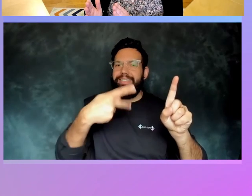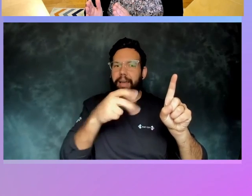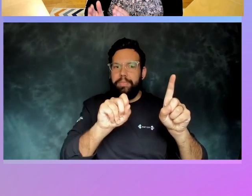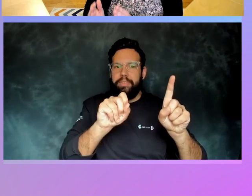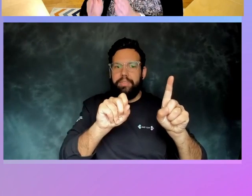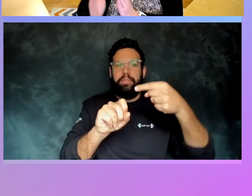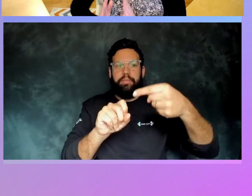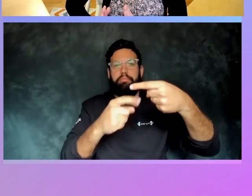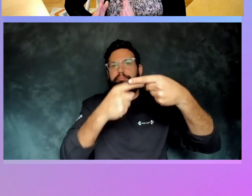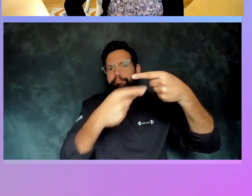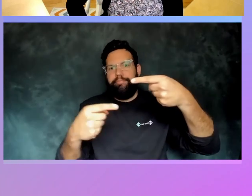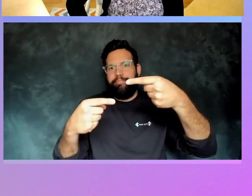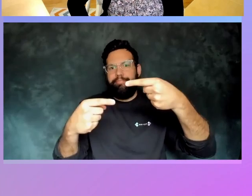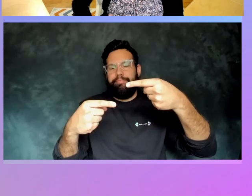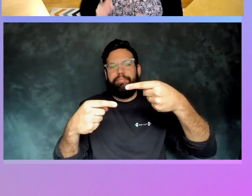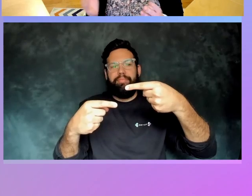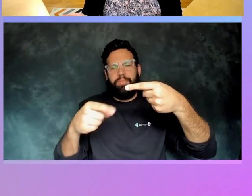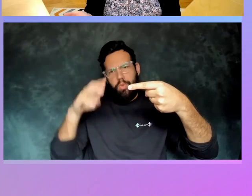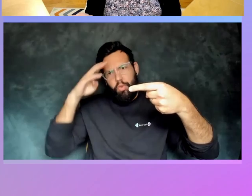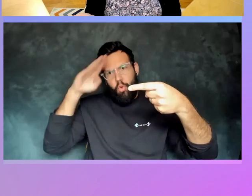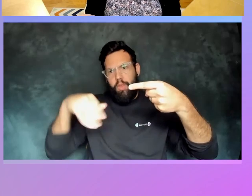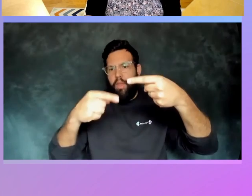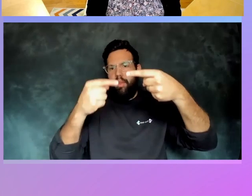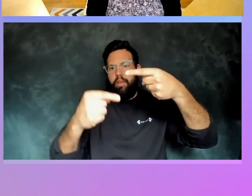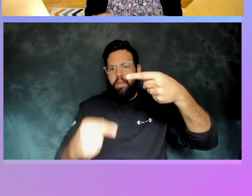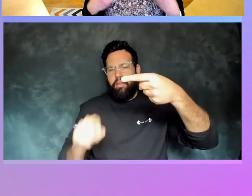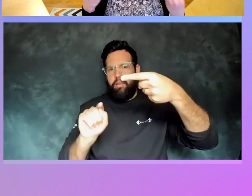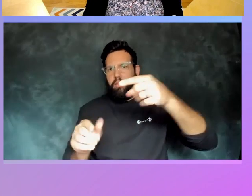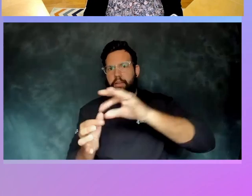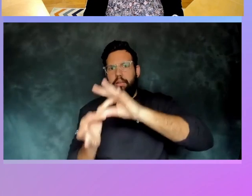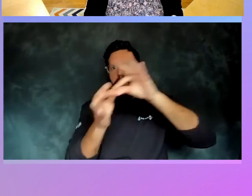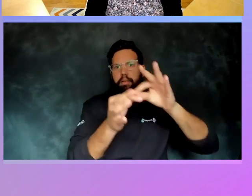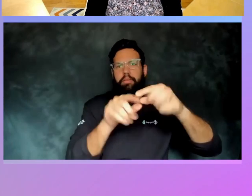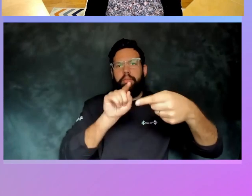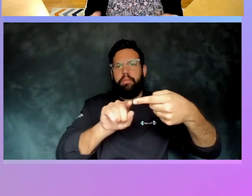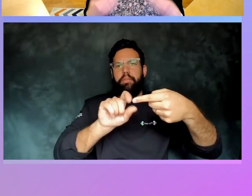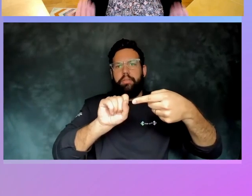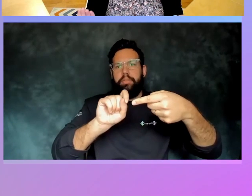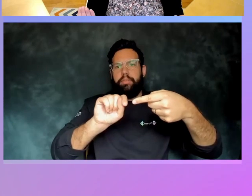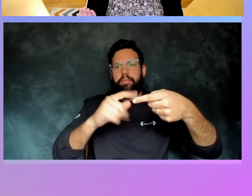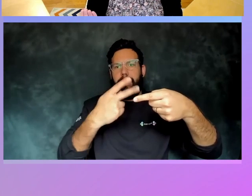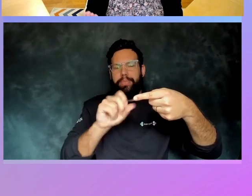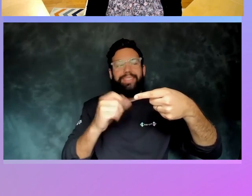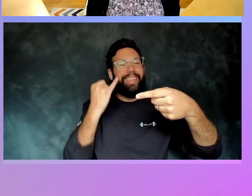that's conveyed through that programmatic heading level. In 2019 we saw 51.2%, this